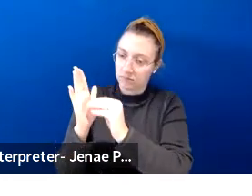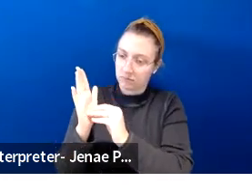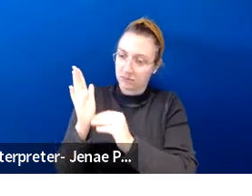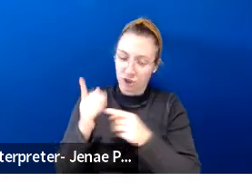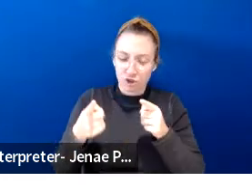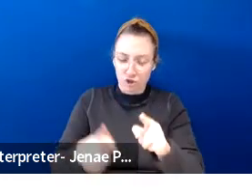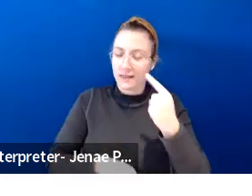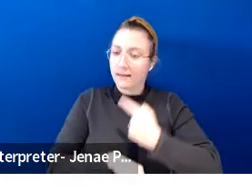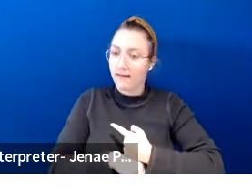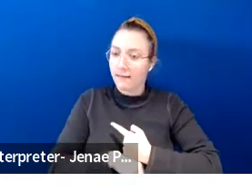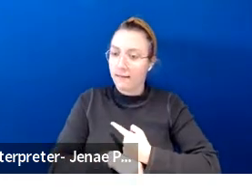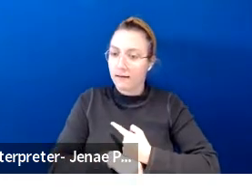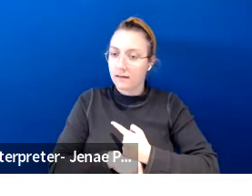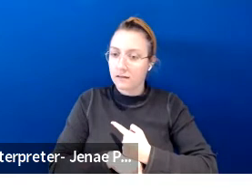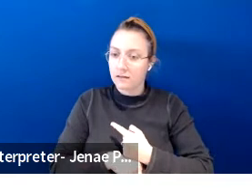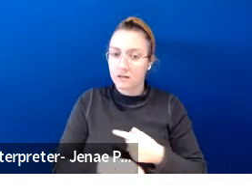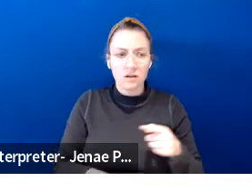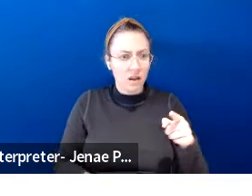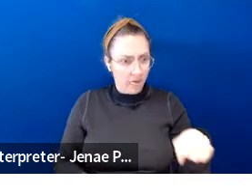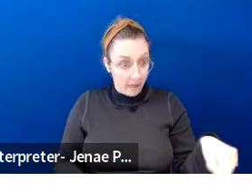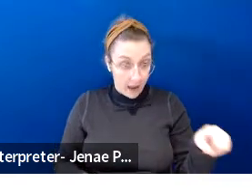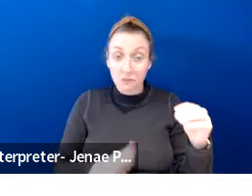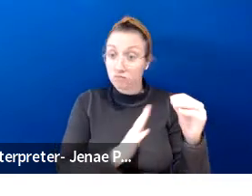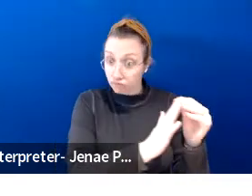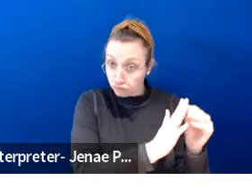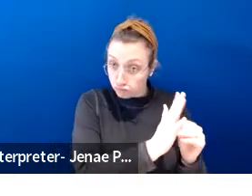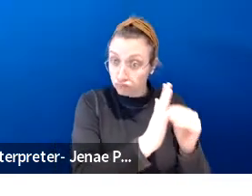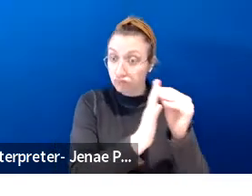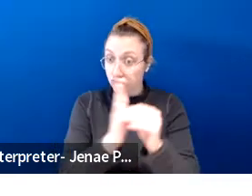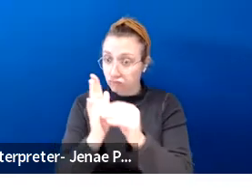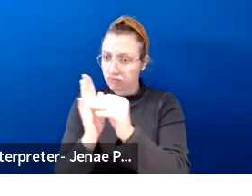And what they found is they're often shocked about how negative,